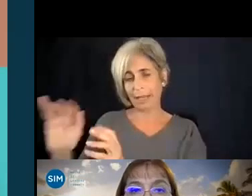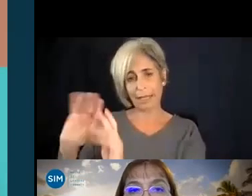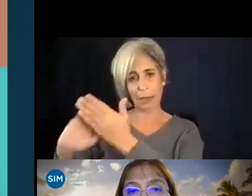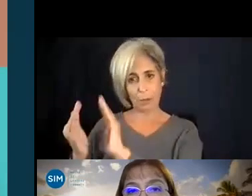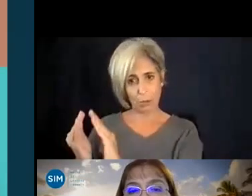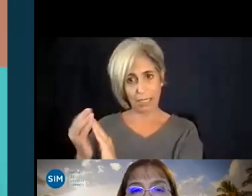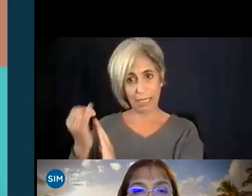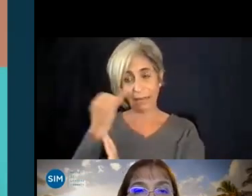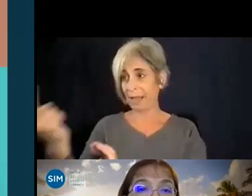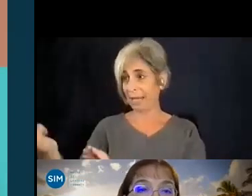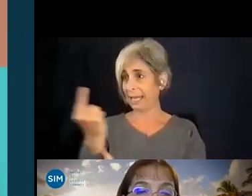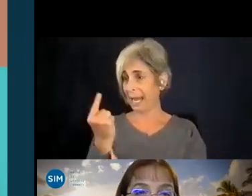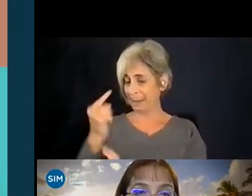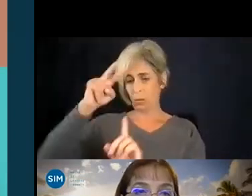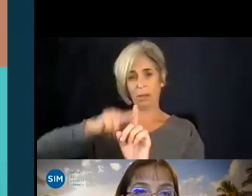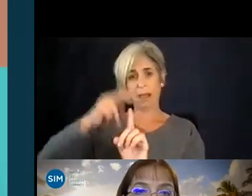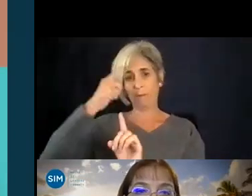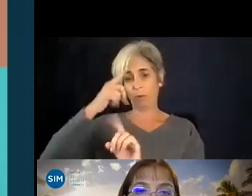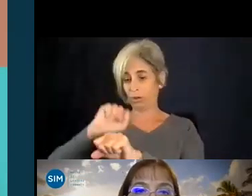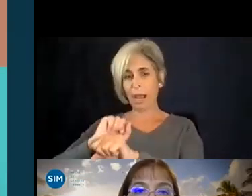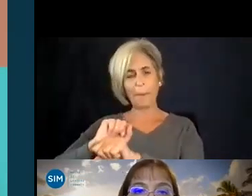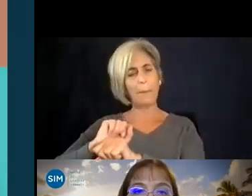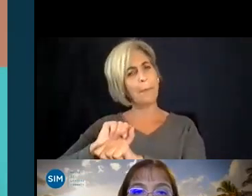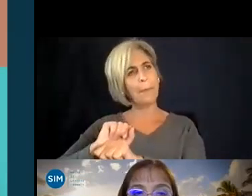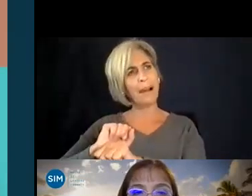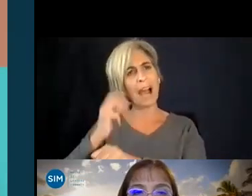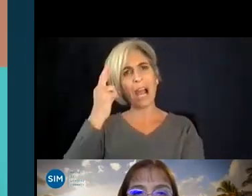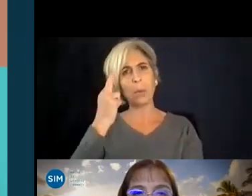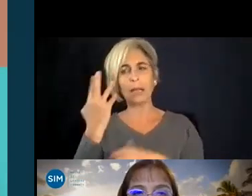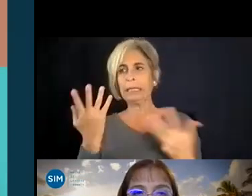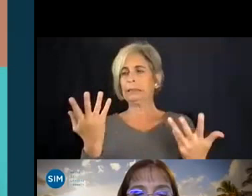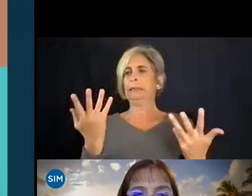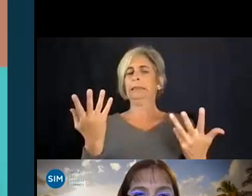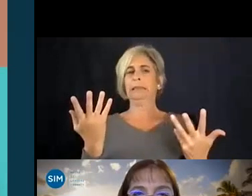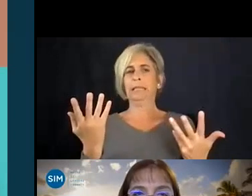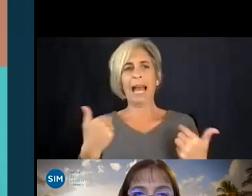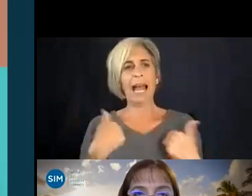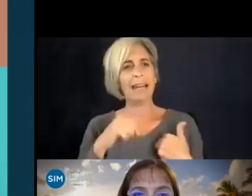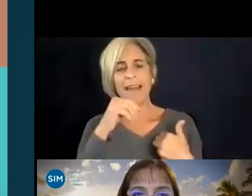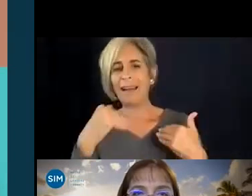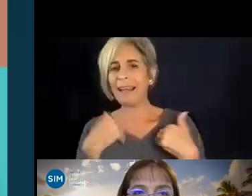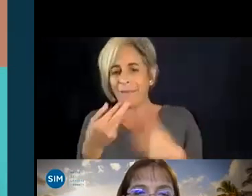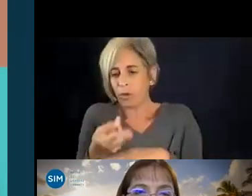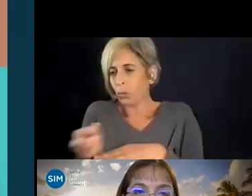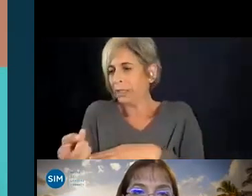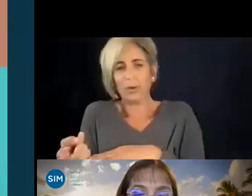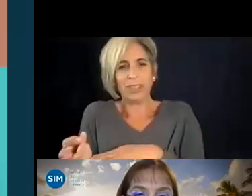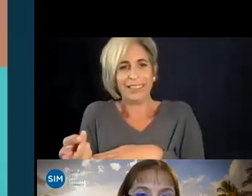If they came and applied for the job, I realized that I didn't have the resources to